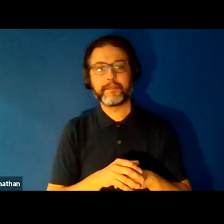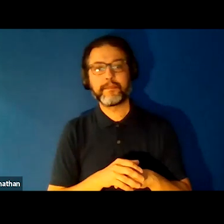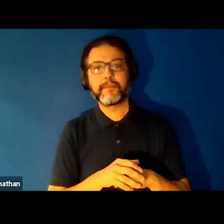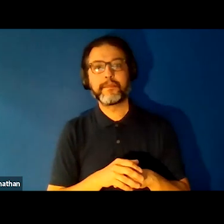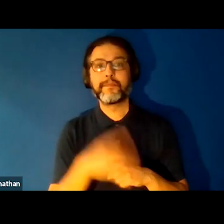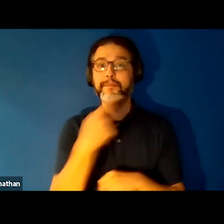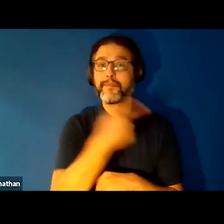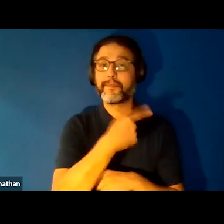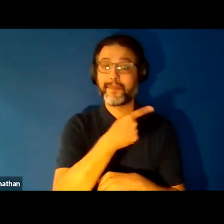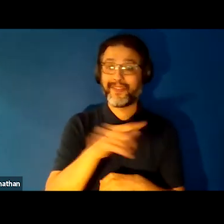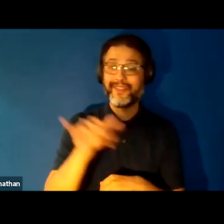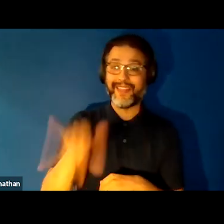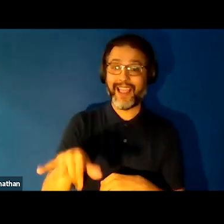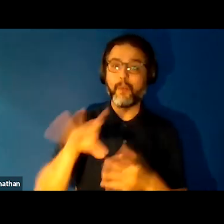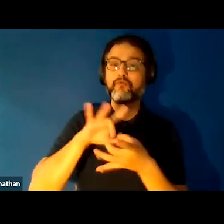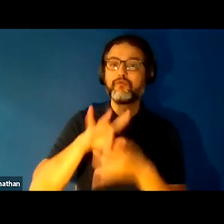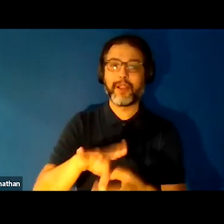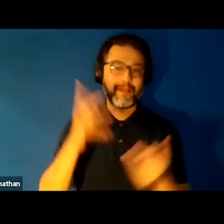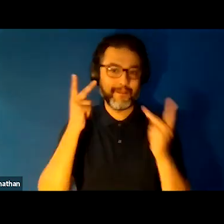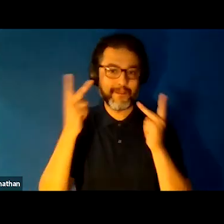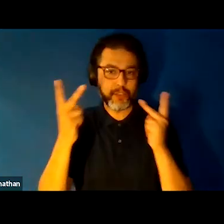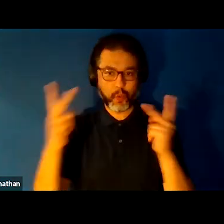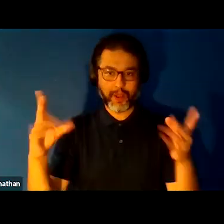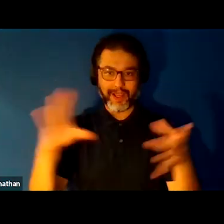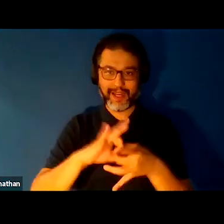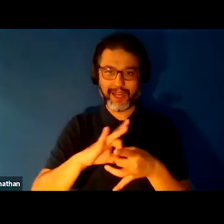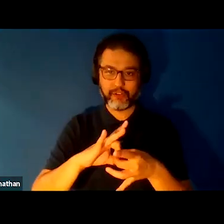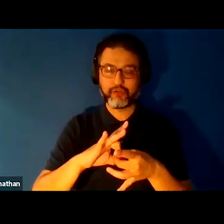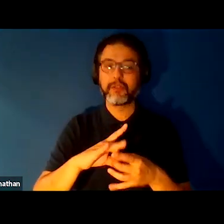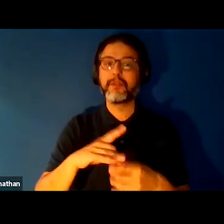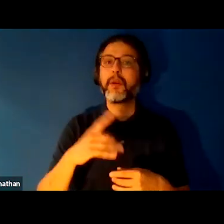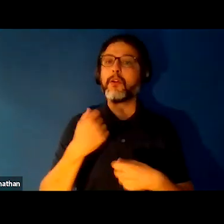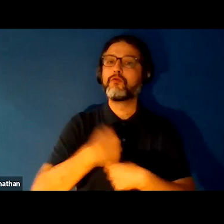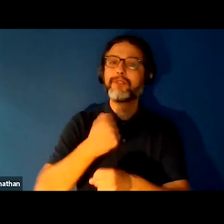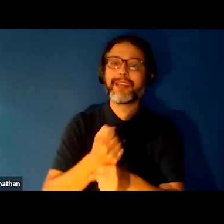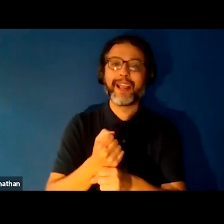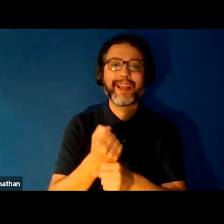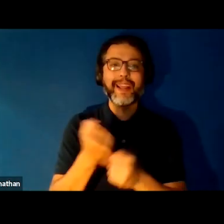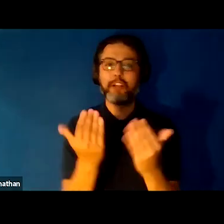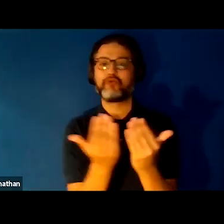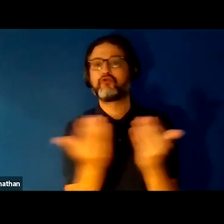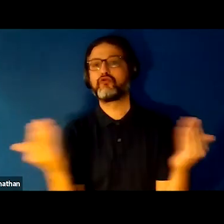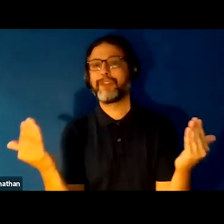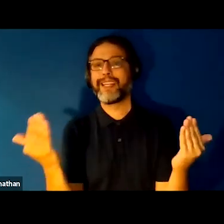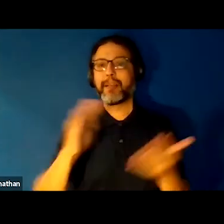This one was about visual connection. And it was just basically creating a visual screen between 2 floors, which became a sculptural